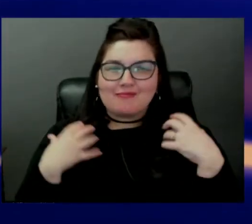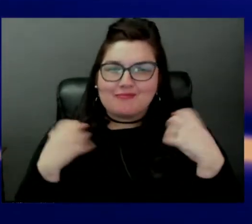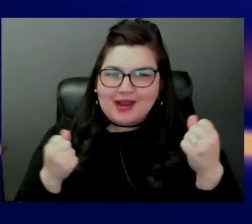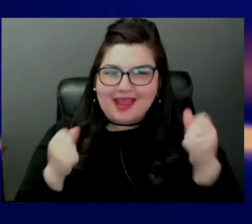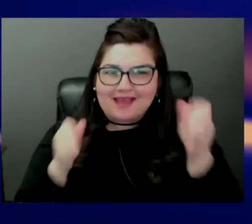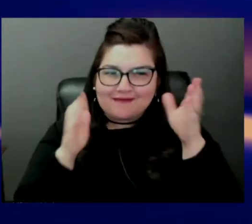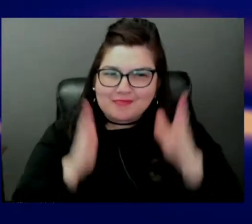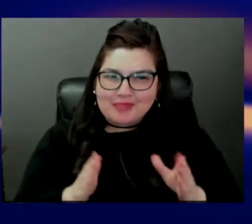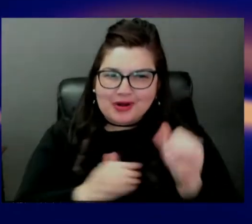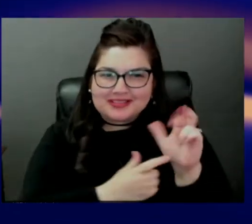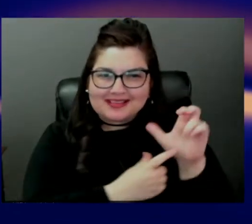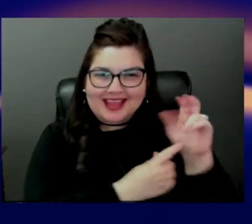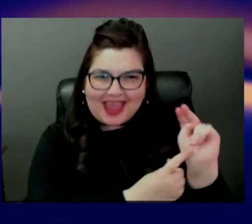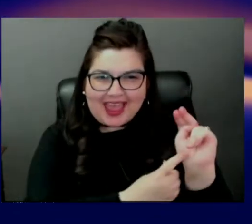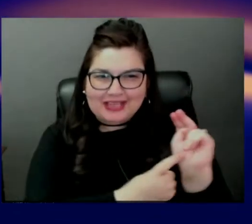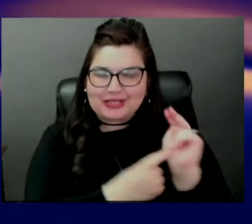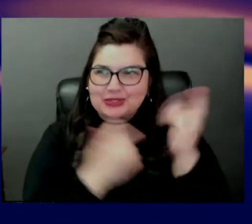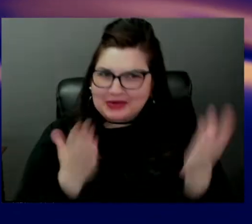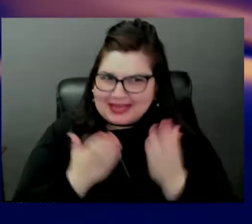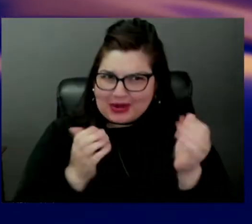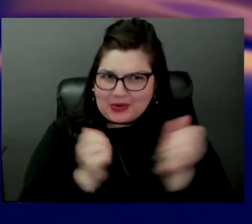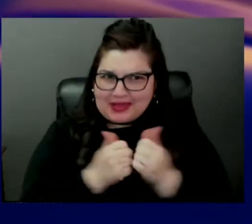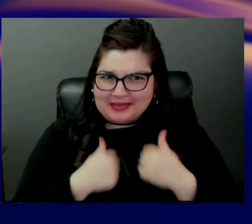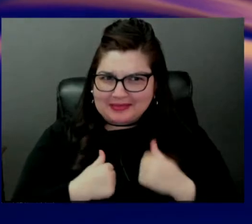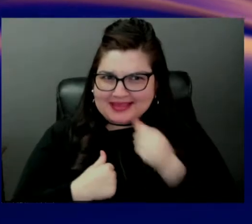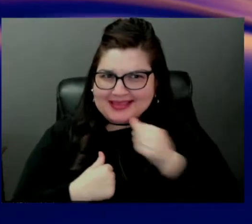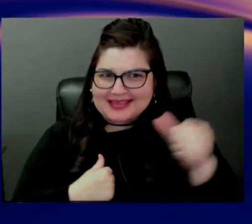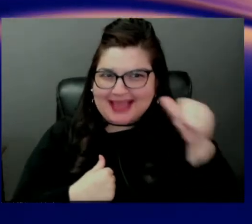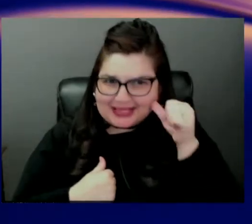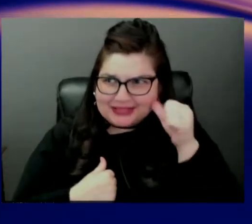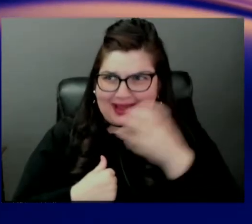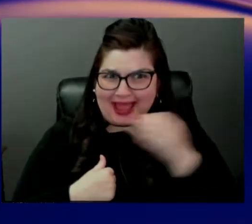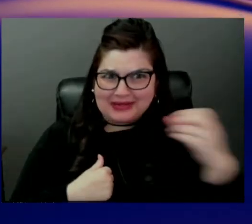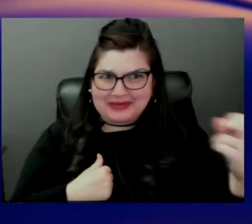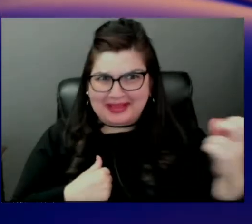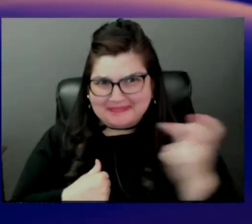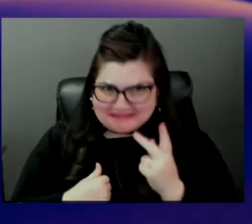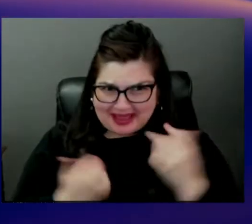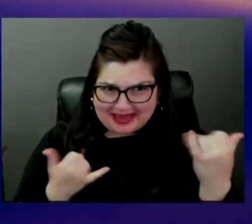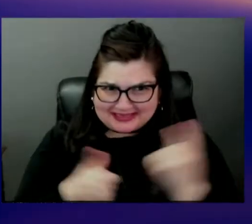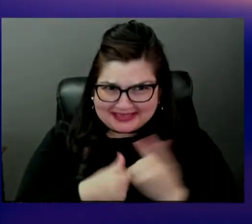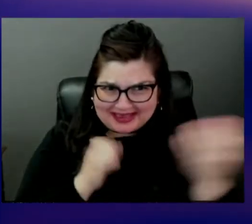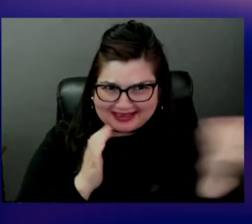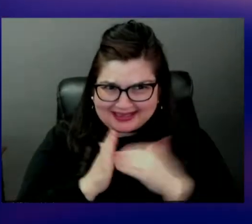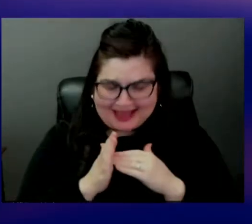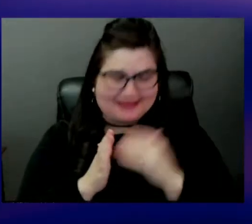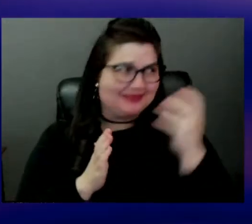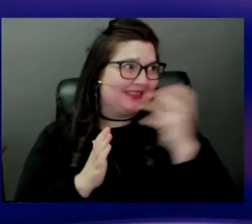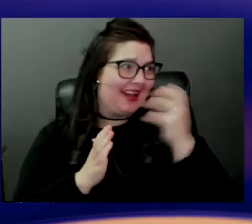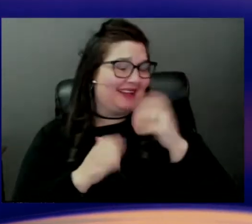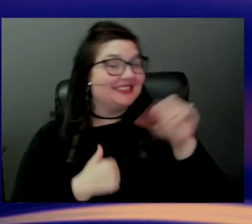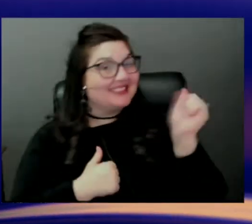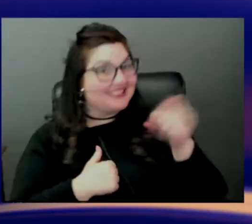You were up here with me yesterday and you came back. - And I came back. I came back. I did. (chuckles) Yeah. - Yeah. That's the price. Suman has to.